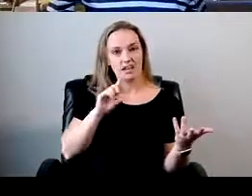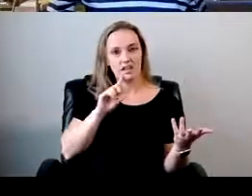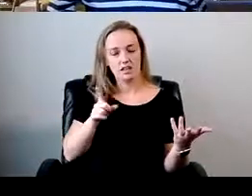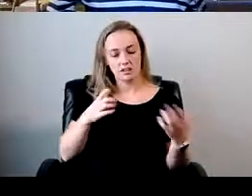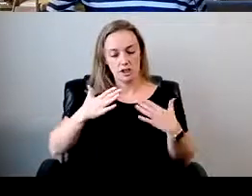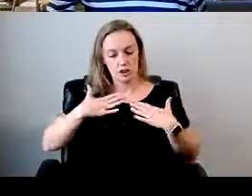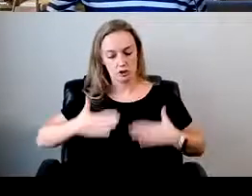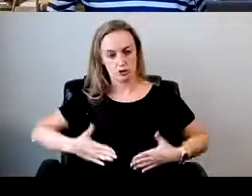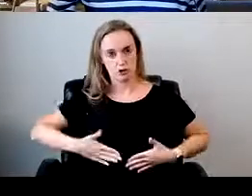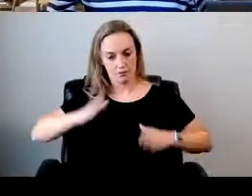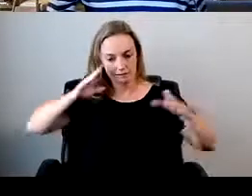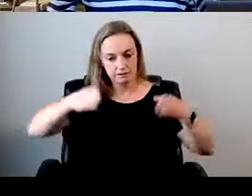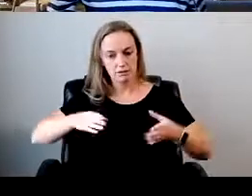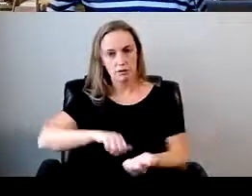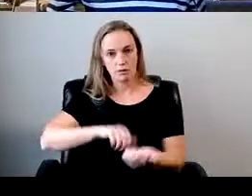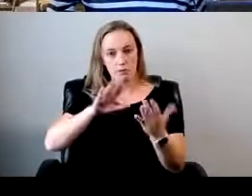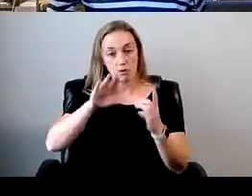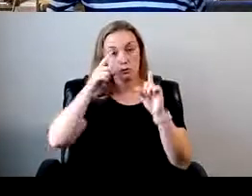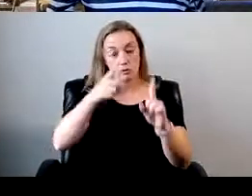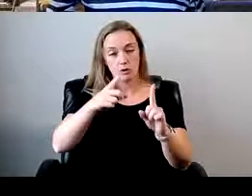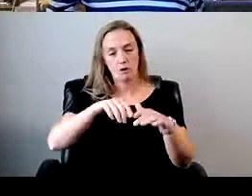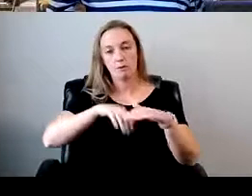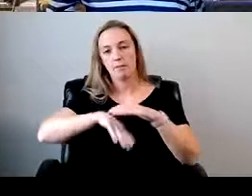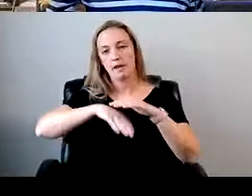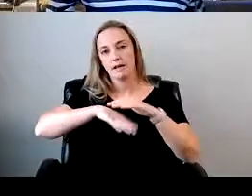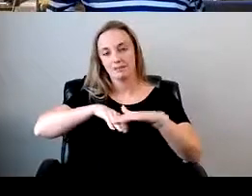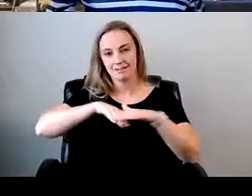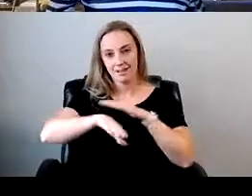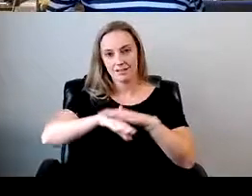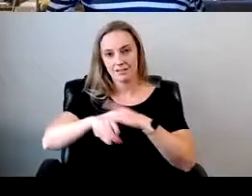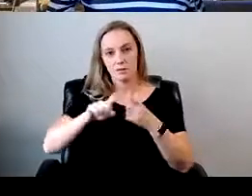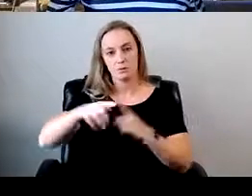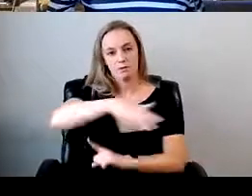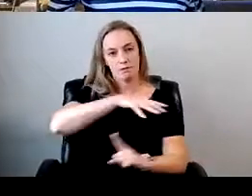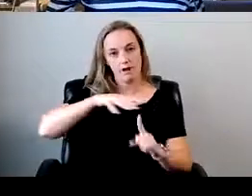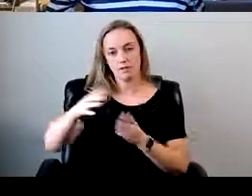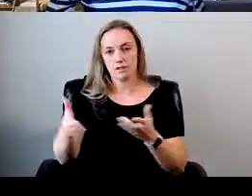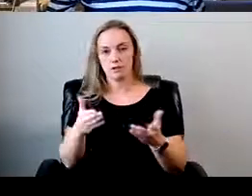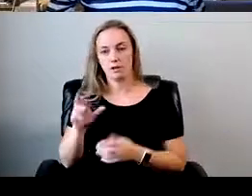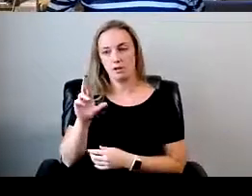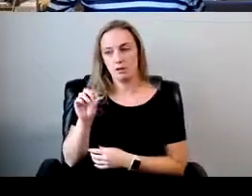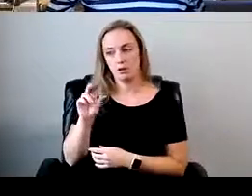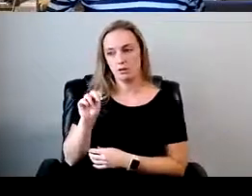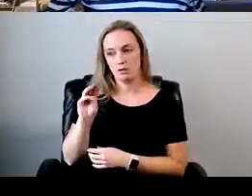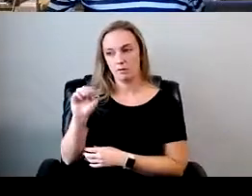that aims to maximize access to environments and services. Coined by Ron Mace at North Carolina State University